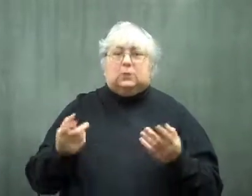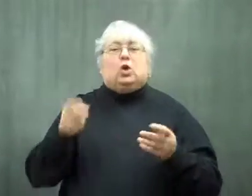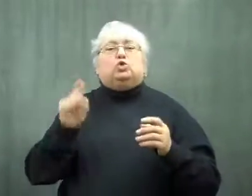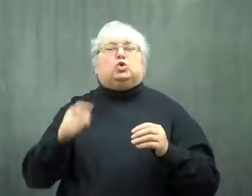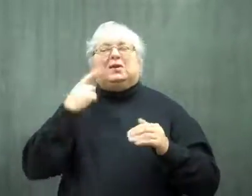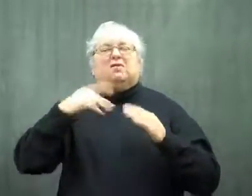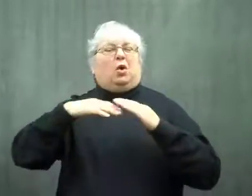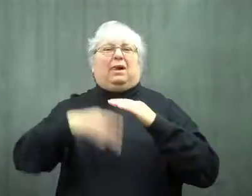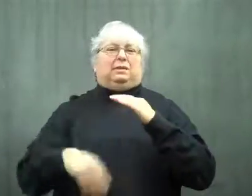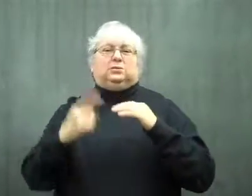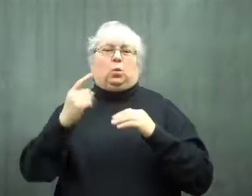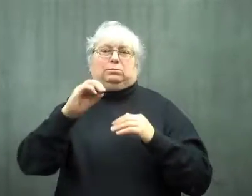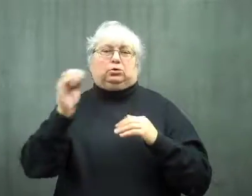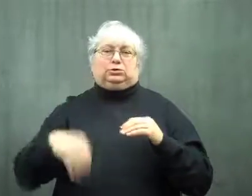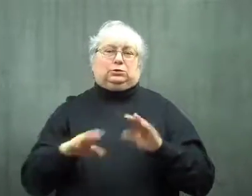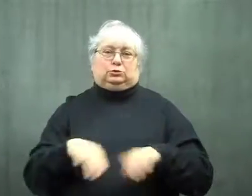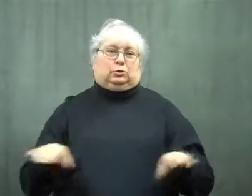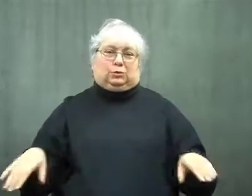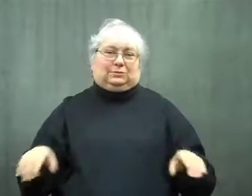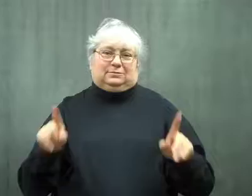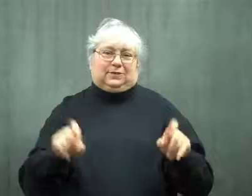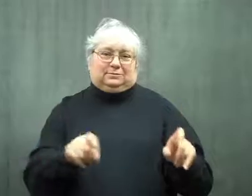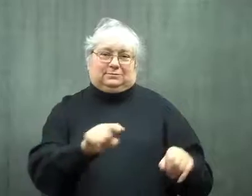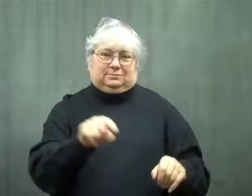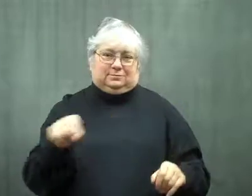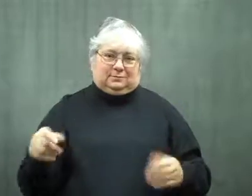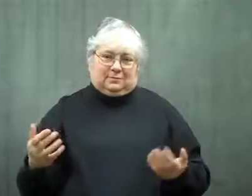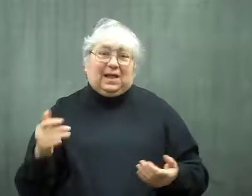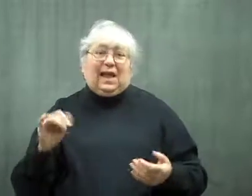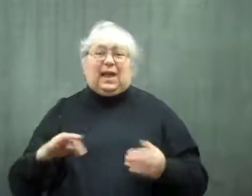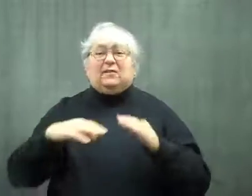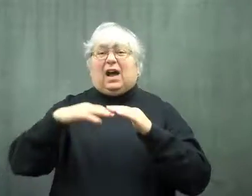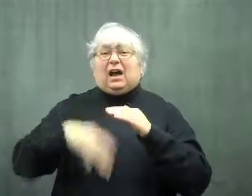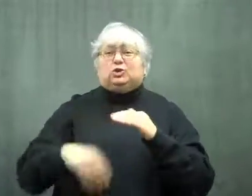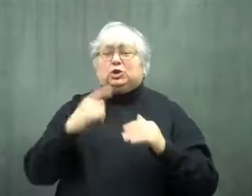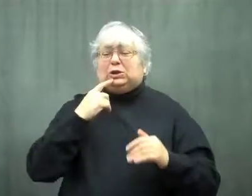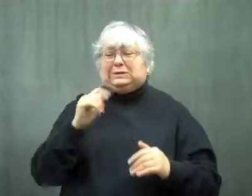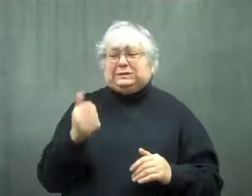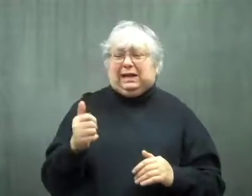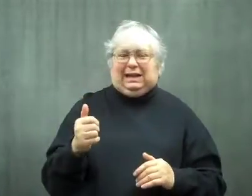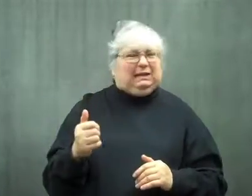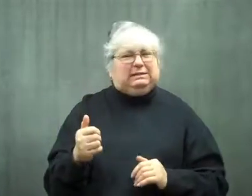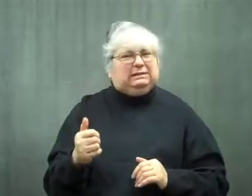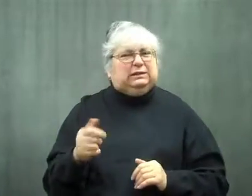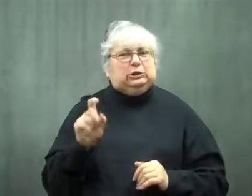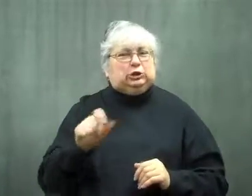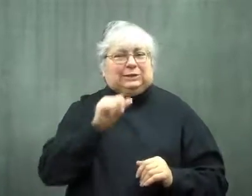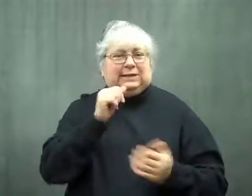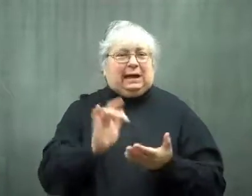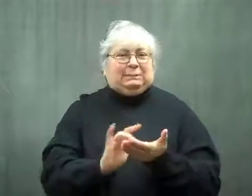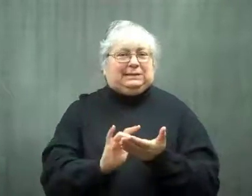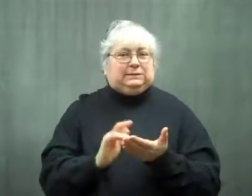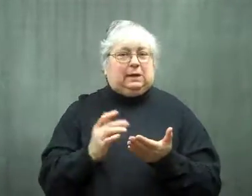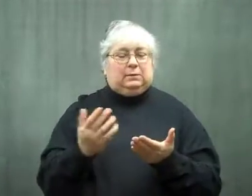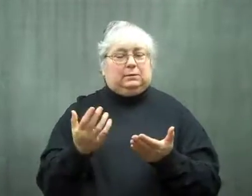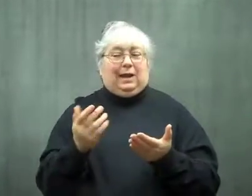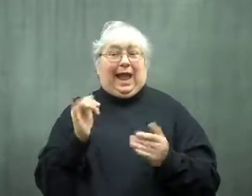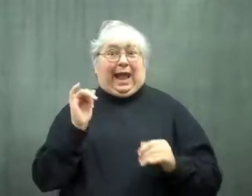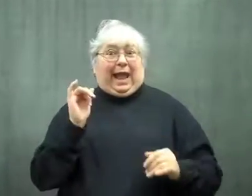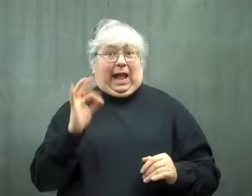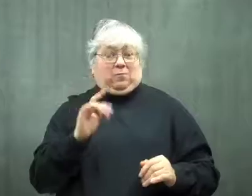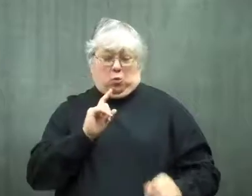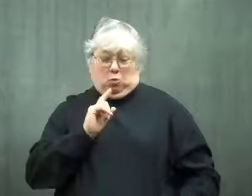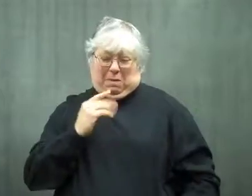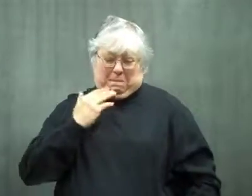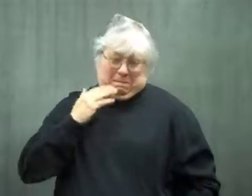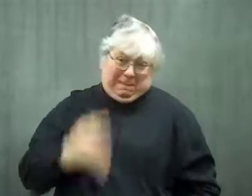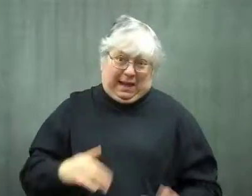it should only apply to less than 1% of the children tested.